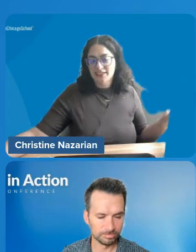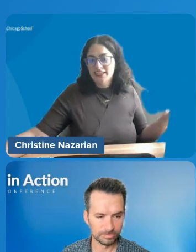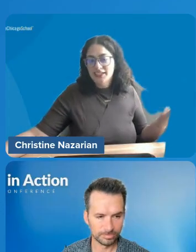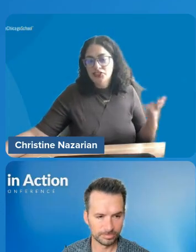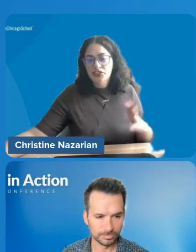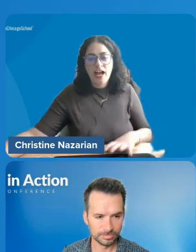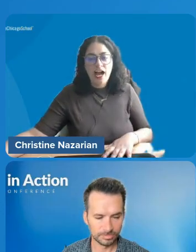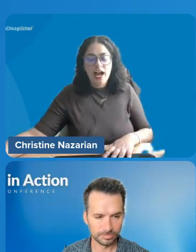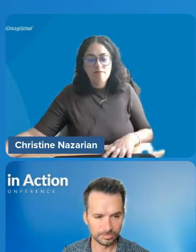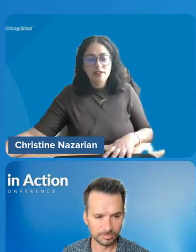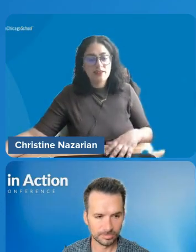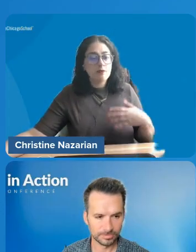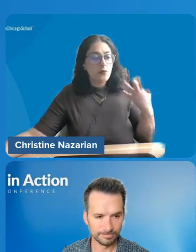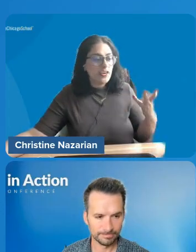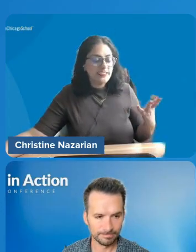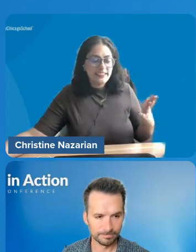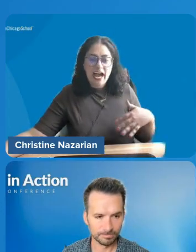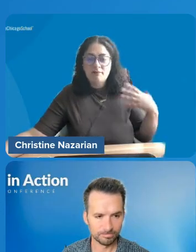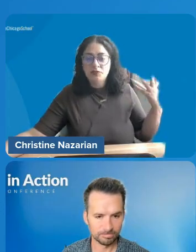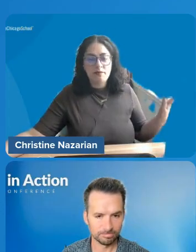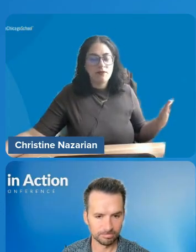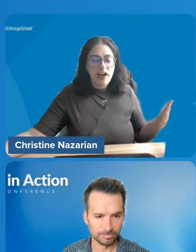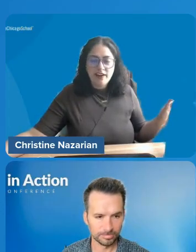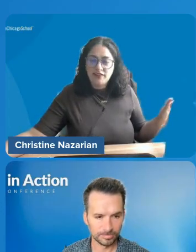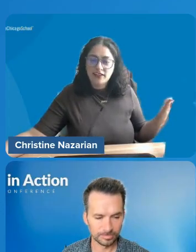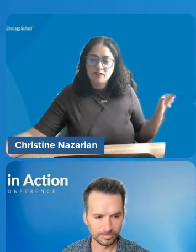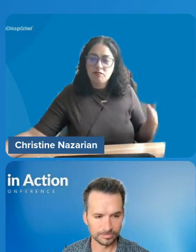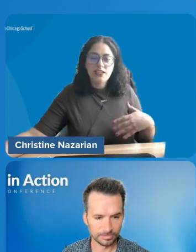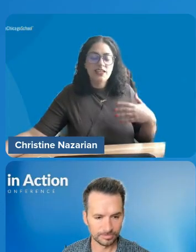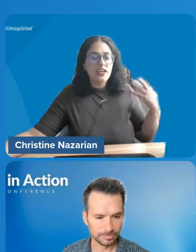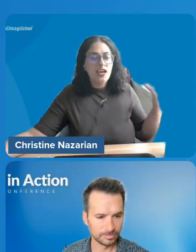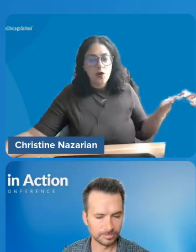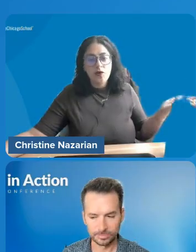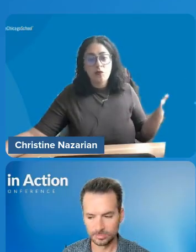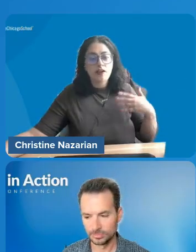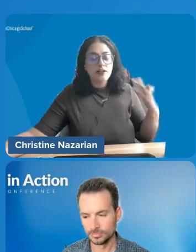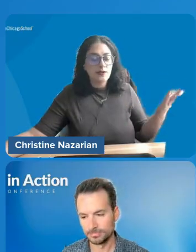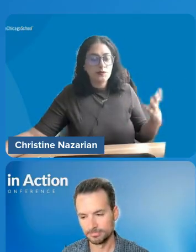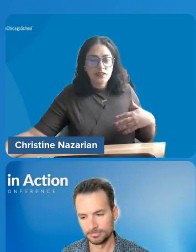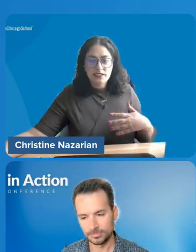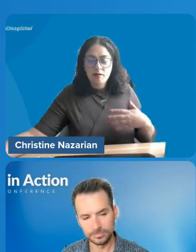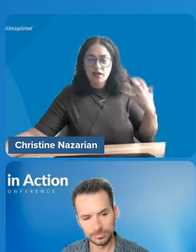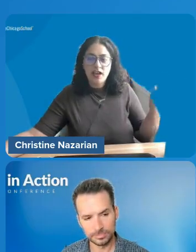glitch, but we adapt, we provide flexibility, we work close with SimCare,